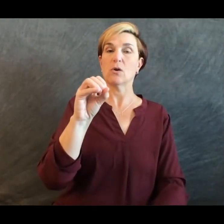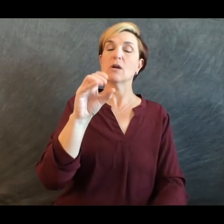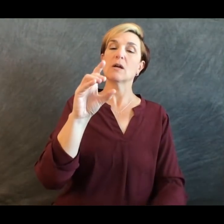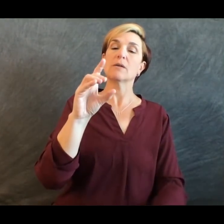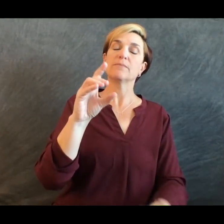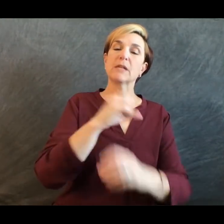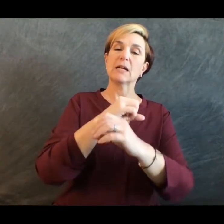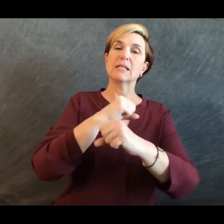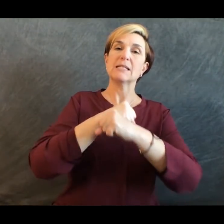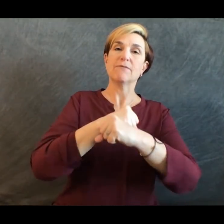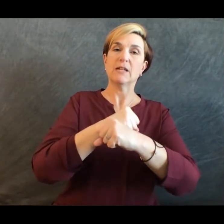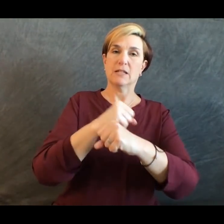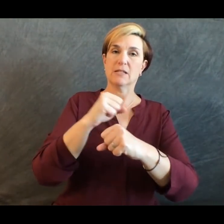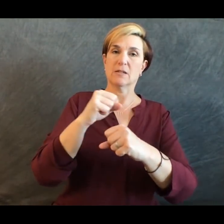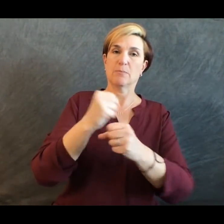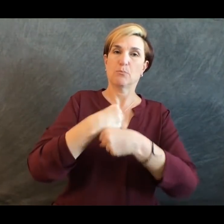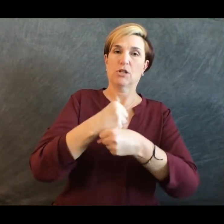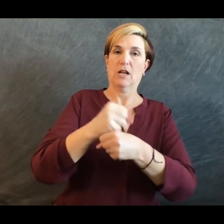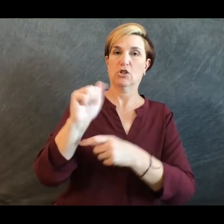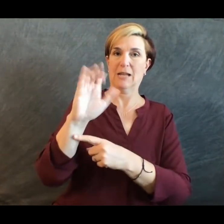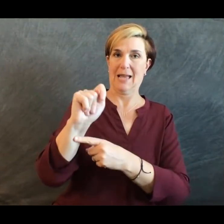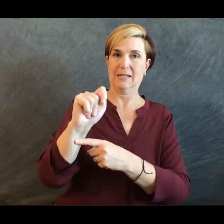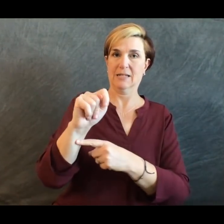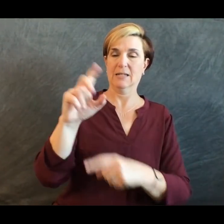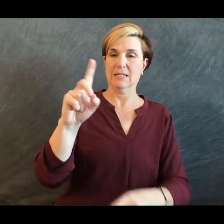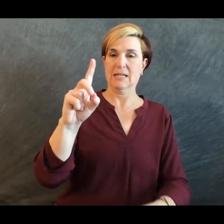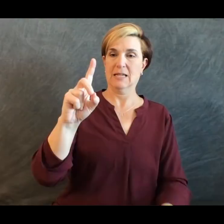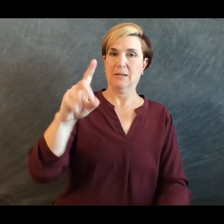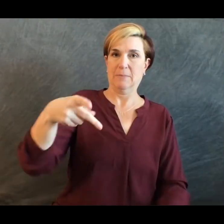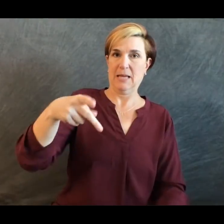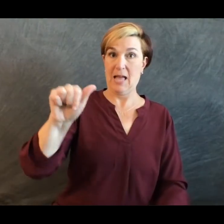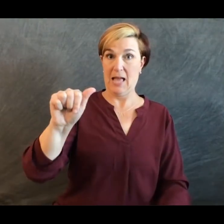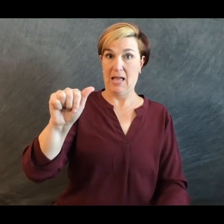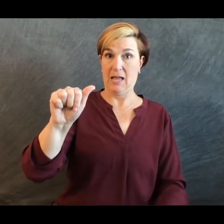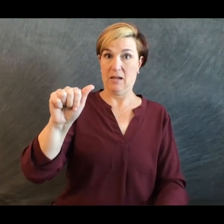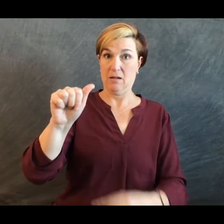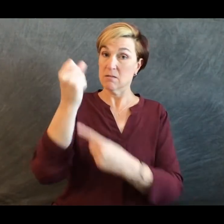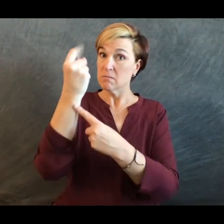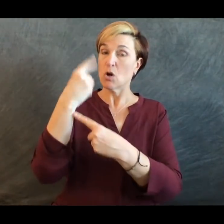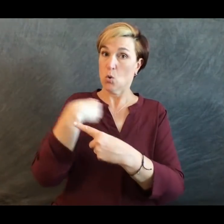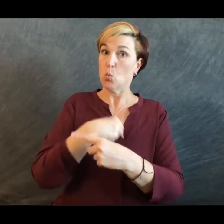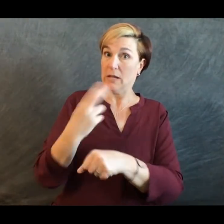said oh we weren't using it we used it like a hammer to a point where all we